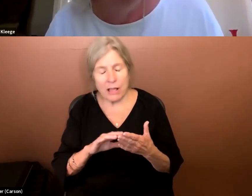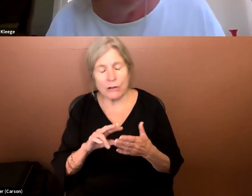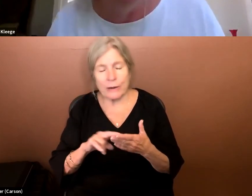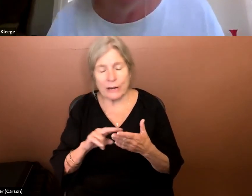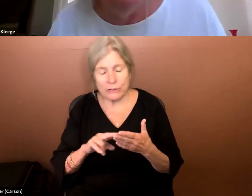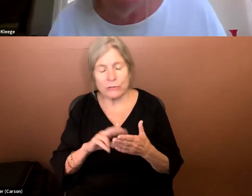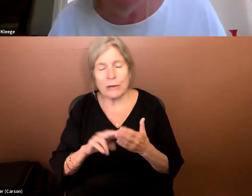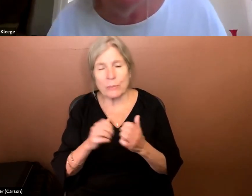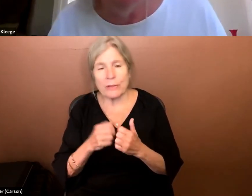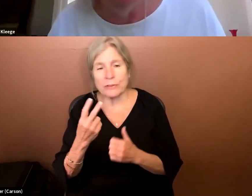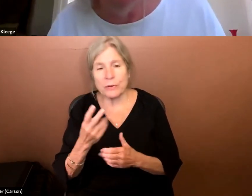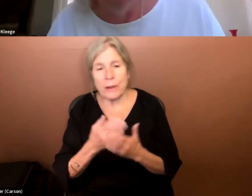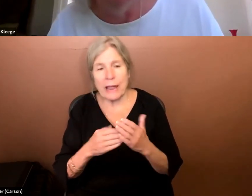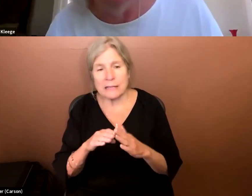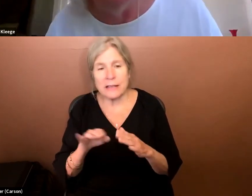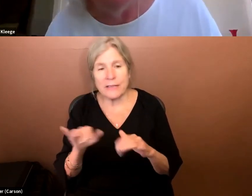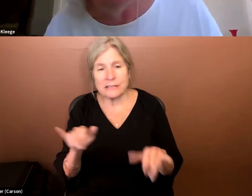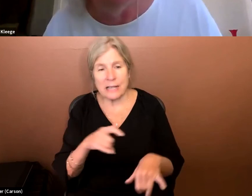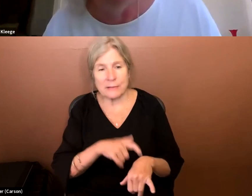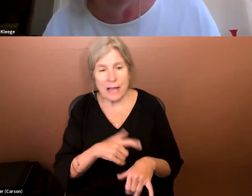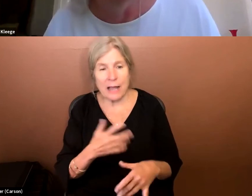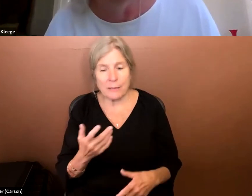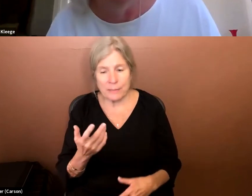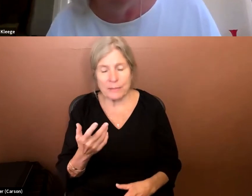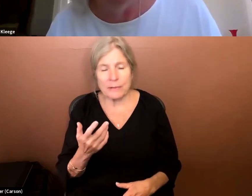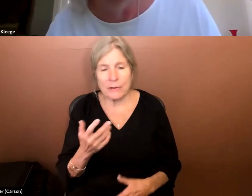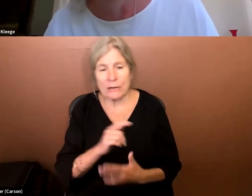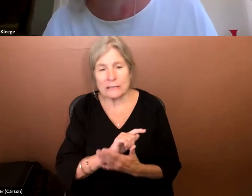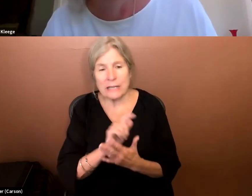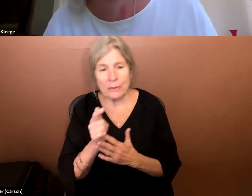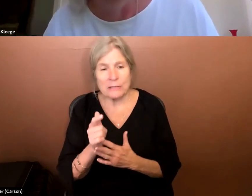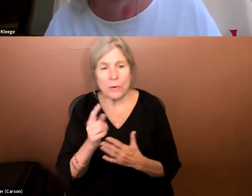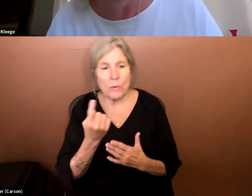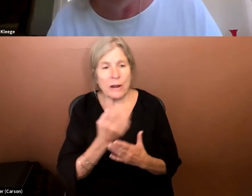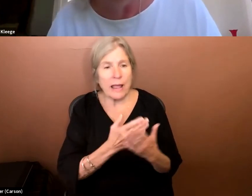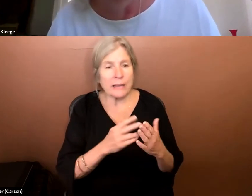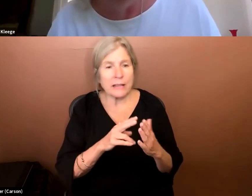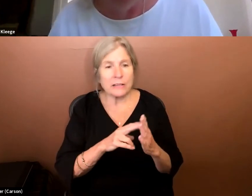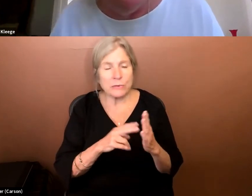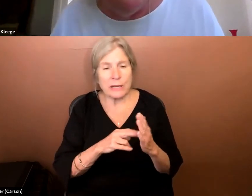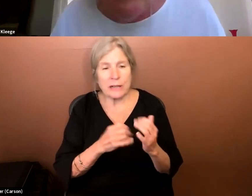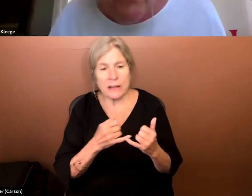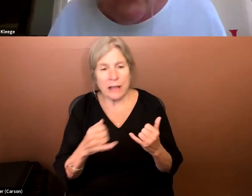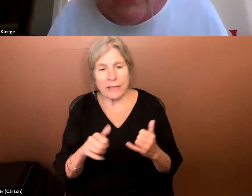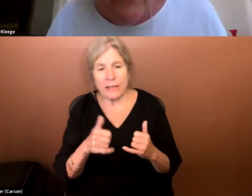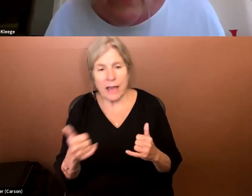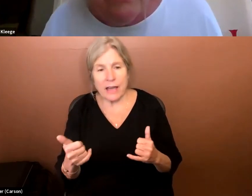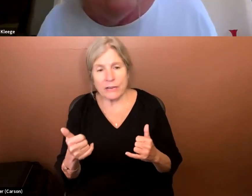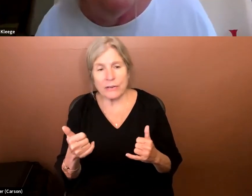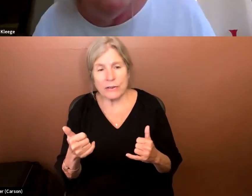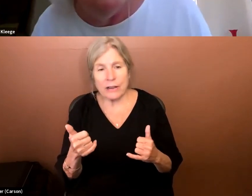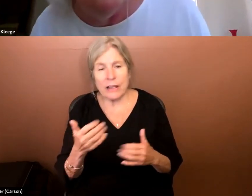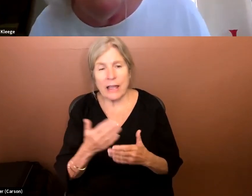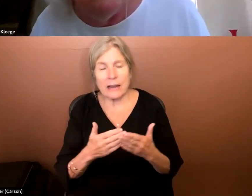simultaneously. One hand is reading a line and the other hand is reading the line